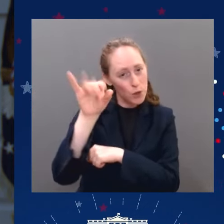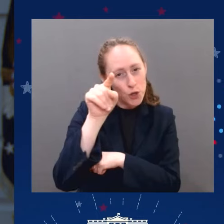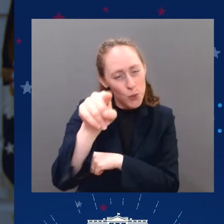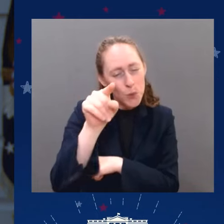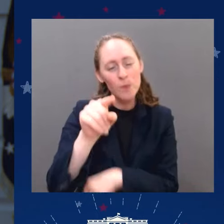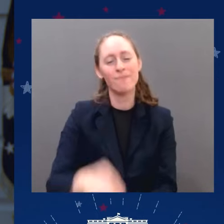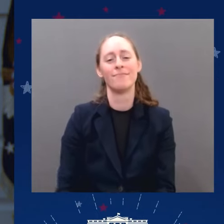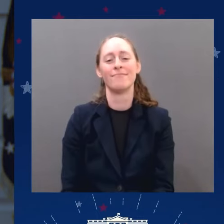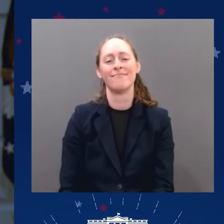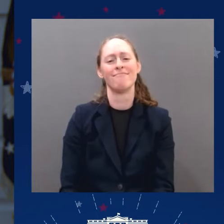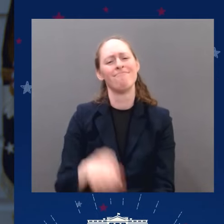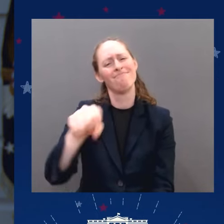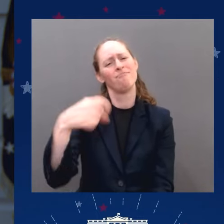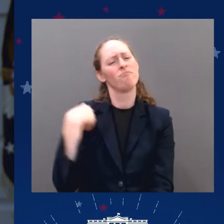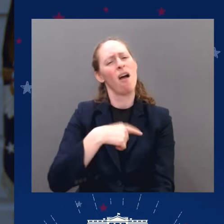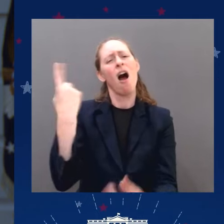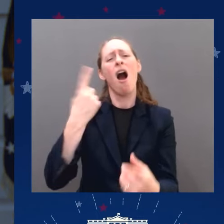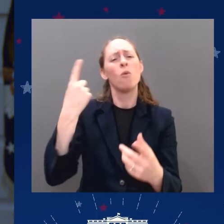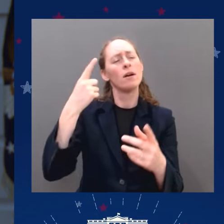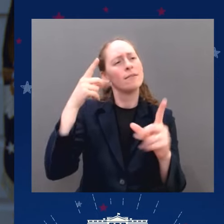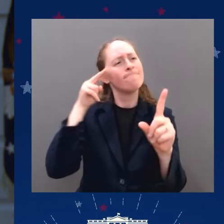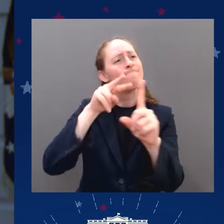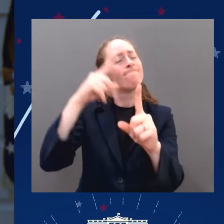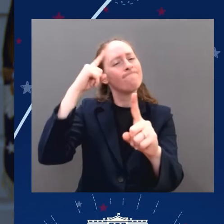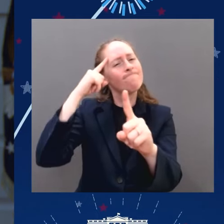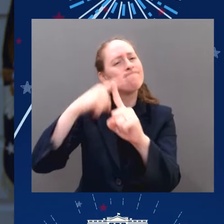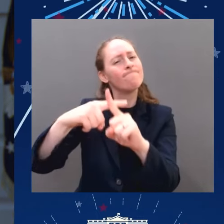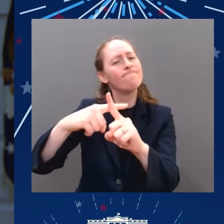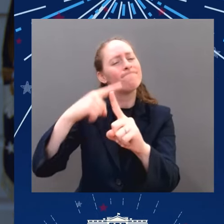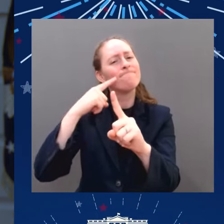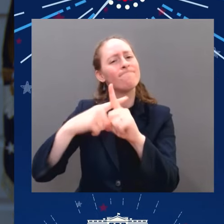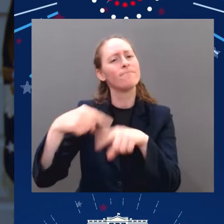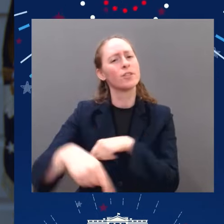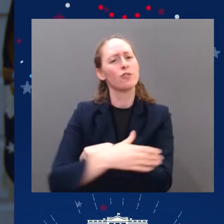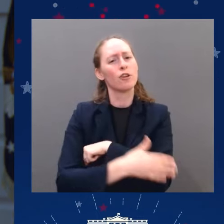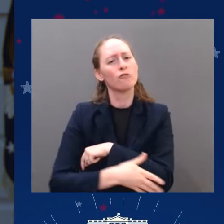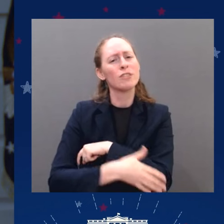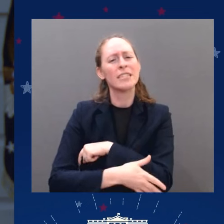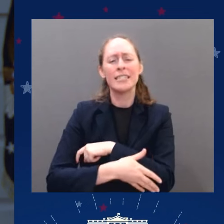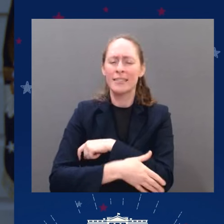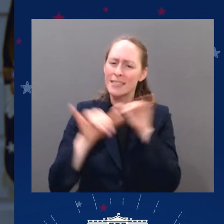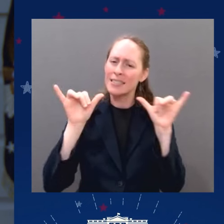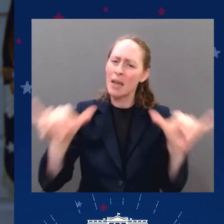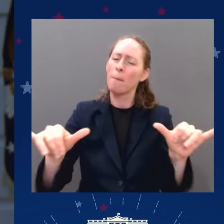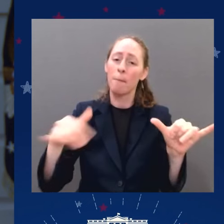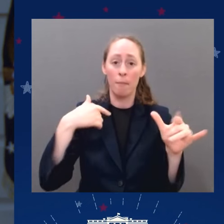An optimism that digs deep and never gives up -- that's America. That's America.